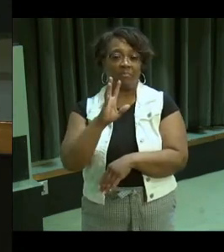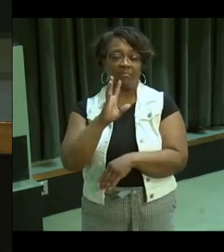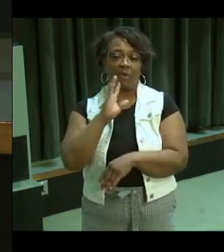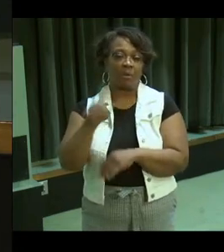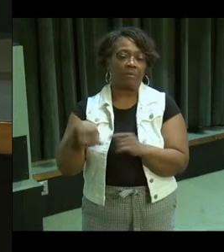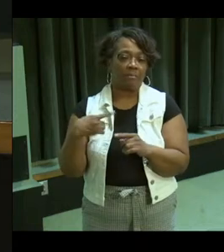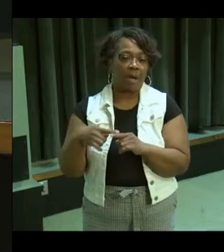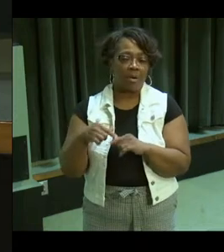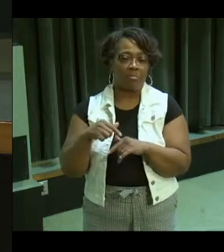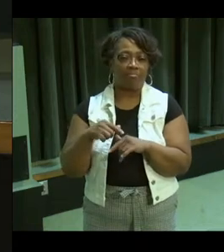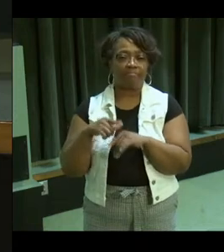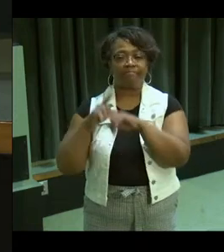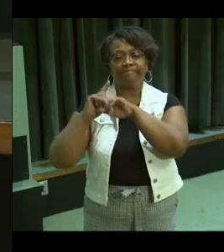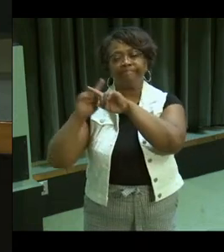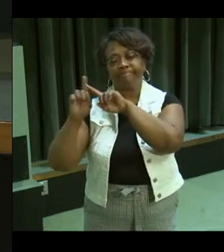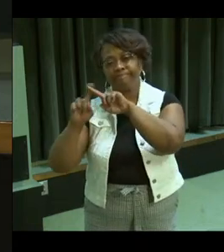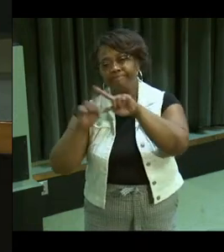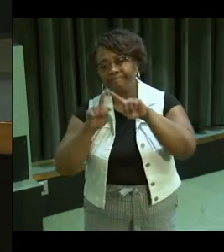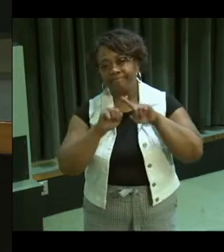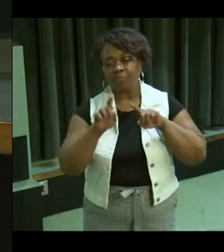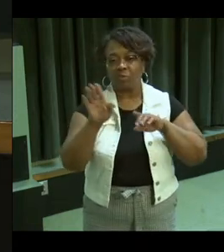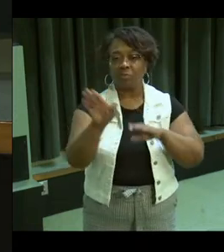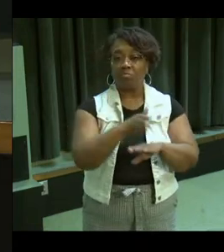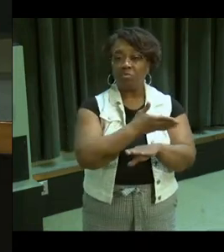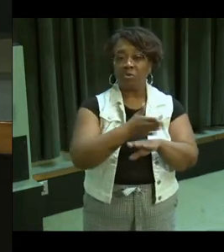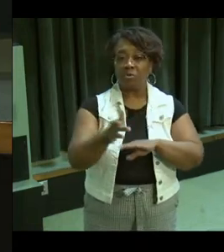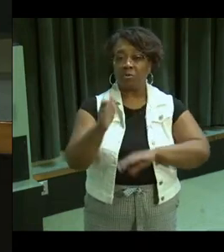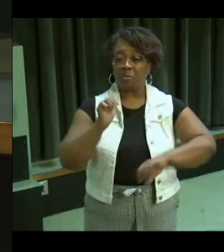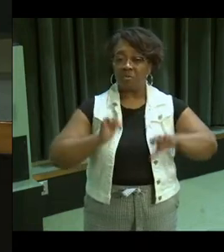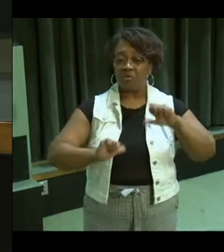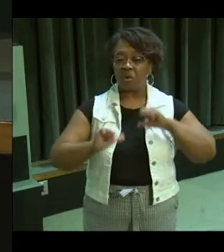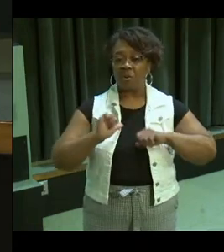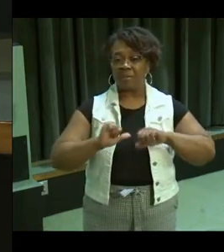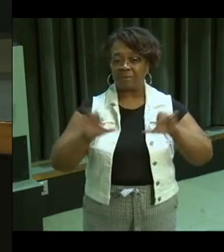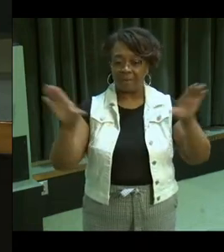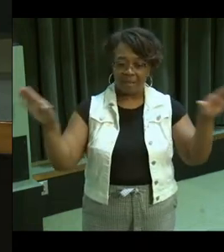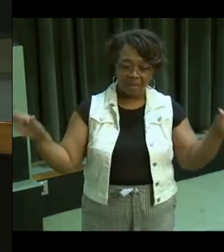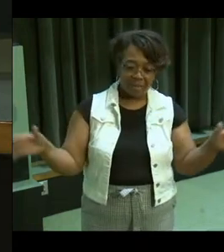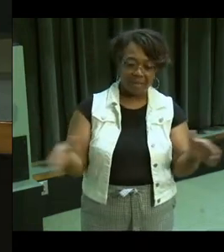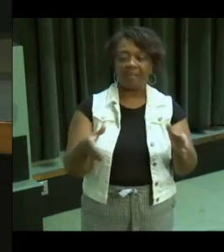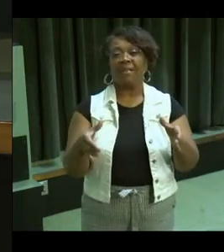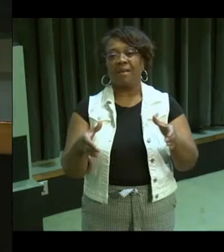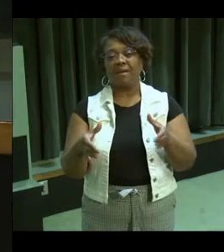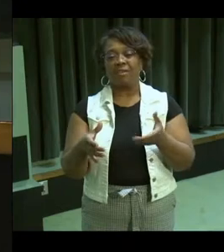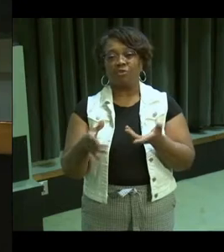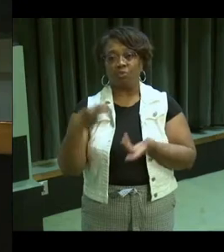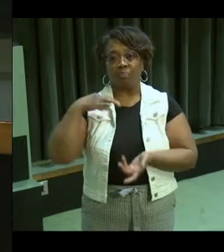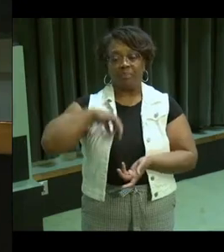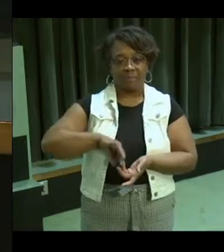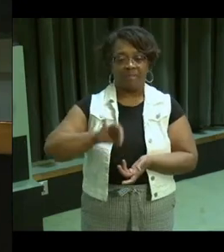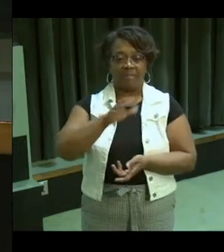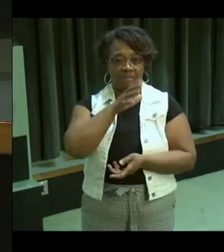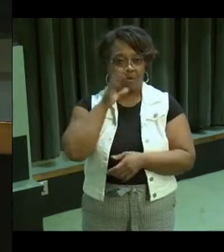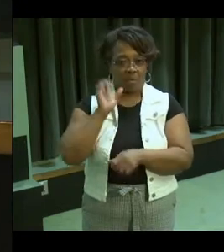it just it talks about all the different, musical acts that